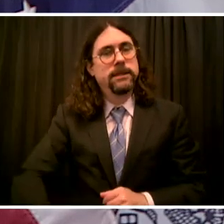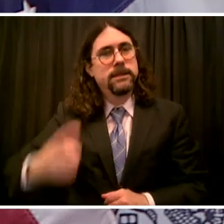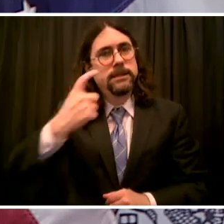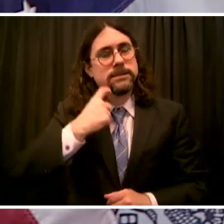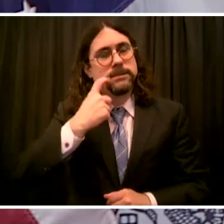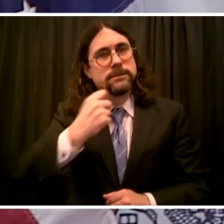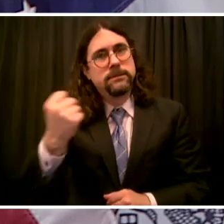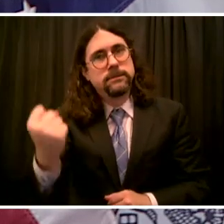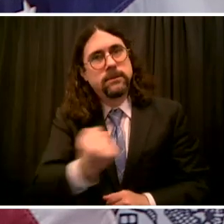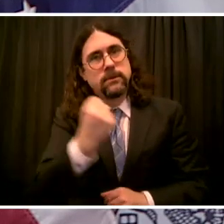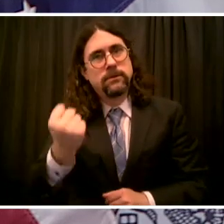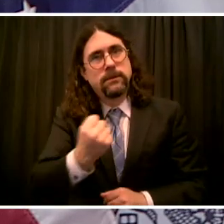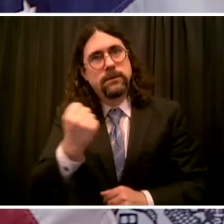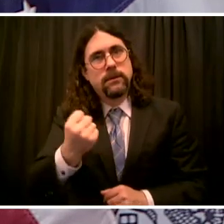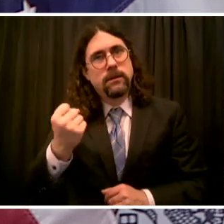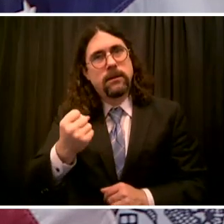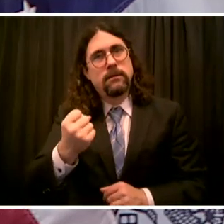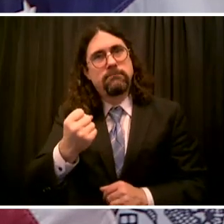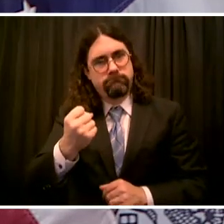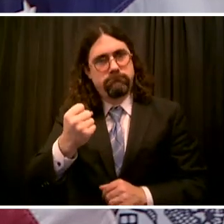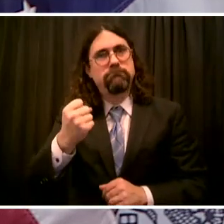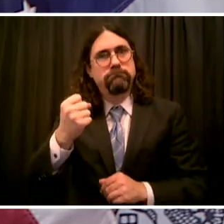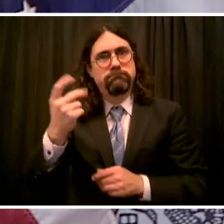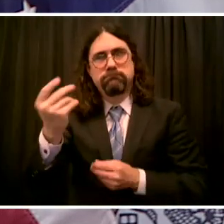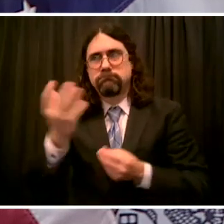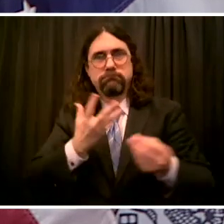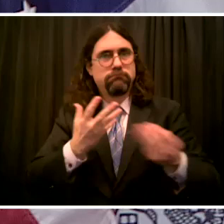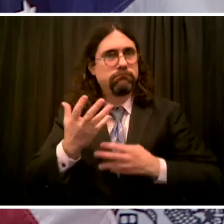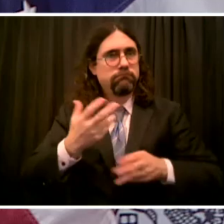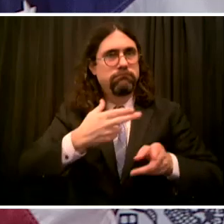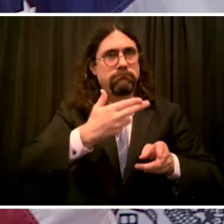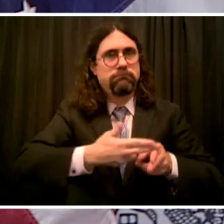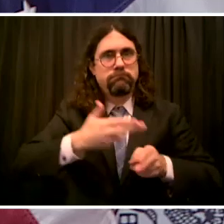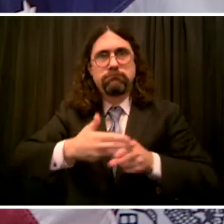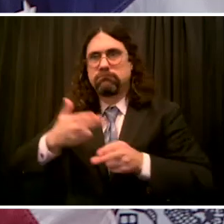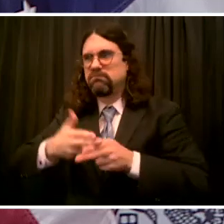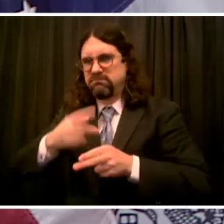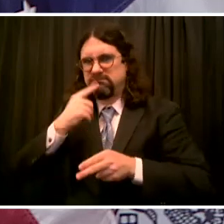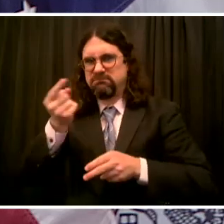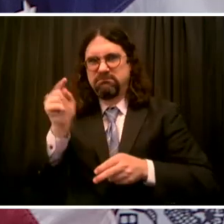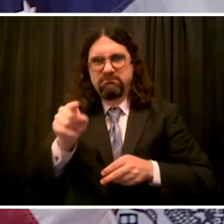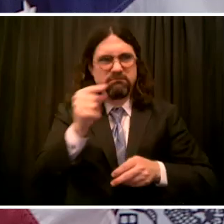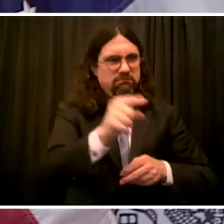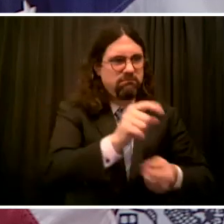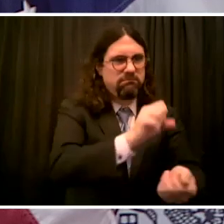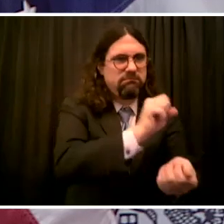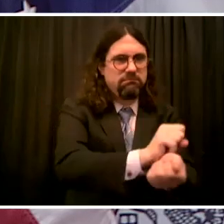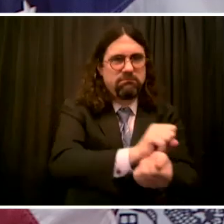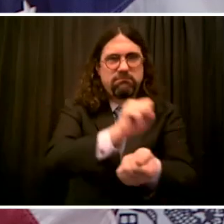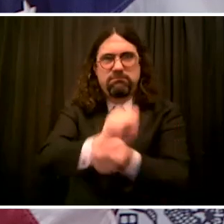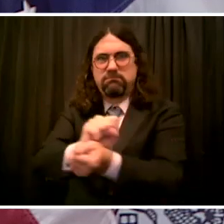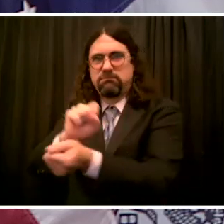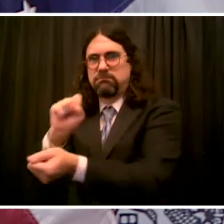IMPORTANT THAT I DO ADDRESS IT AS THE POLICE COMMISSIONER. THERE'S BEEN A LOT OF TALK ABOUT